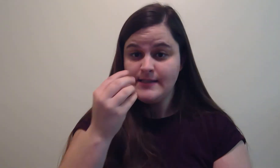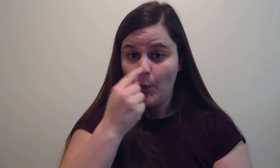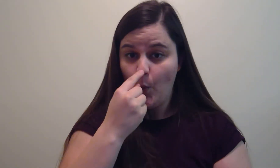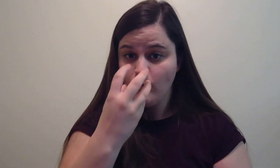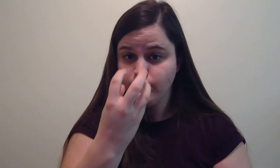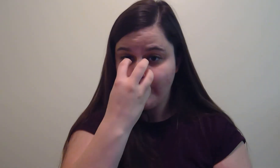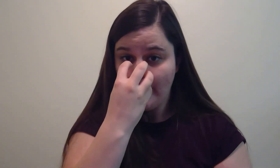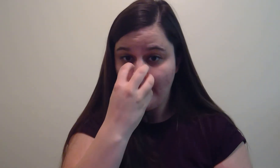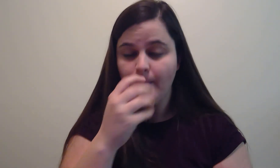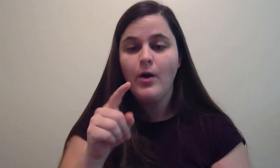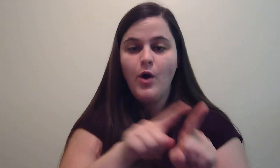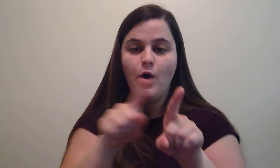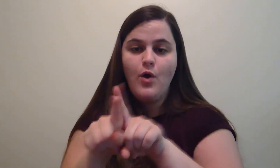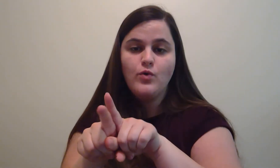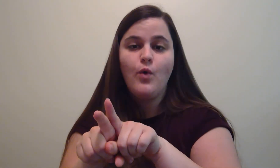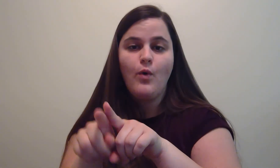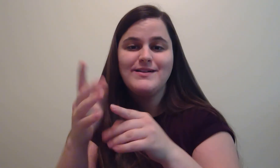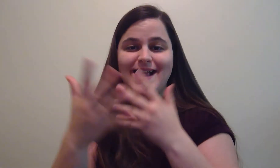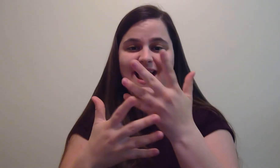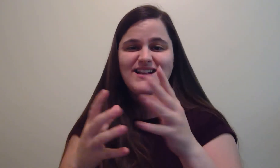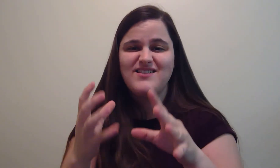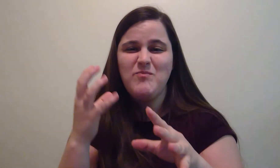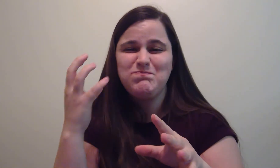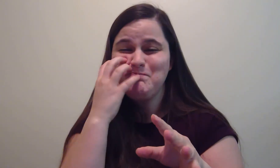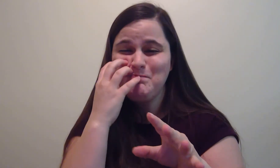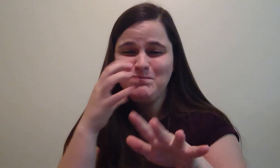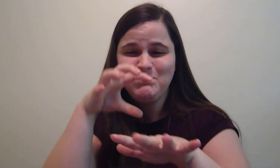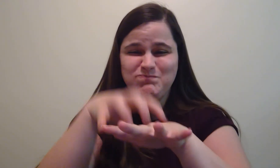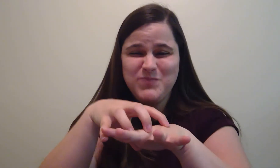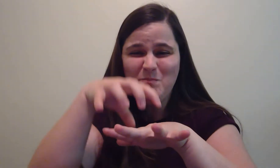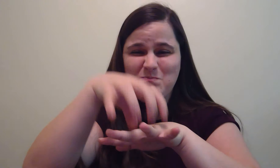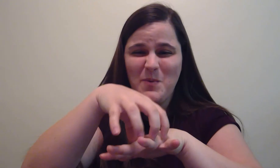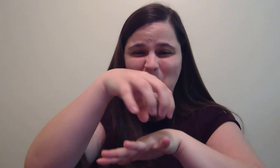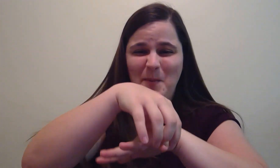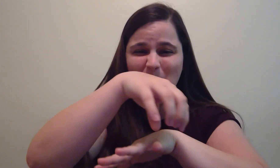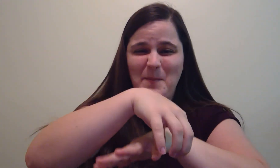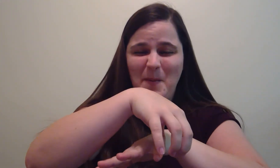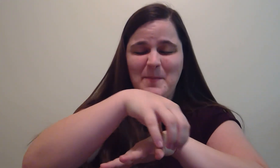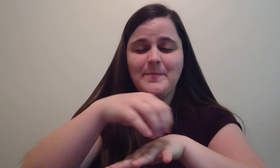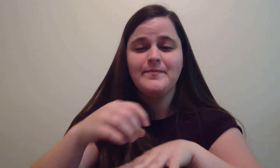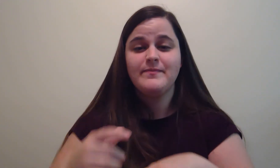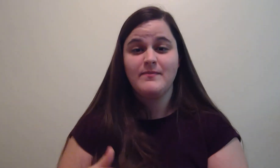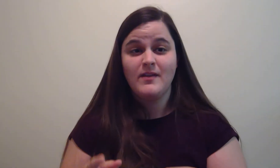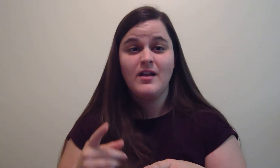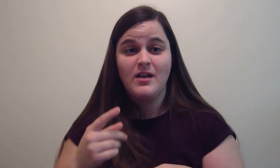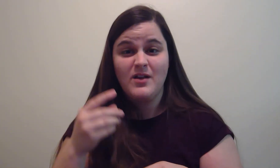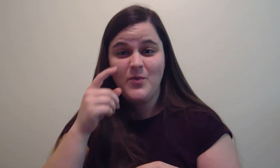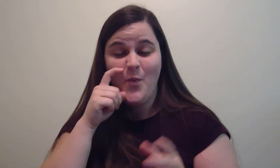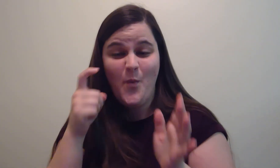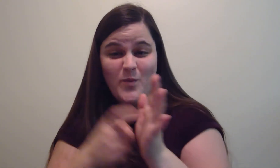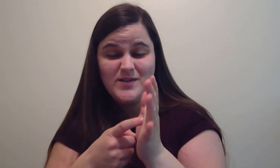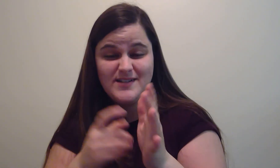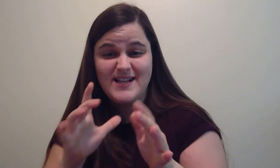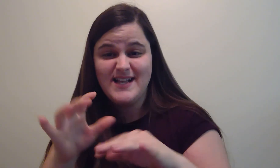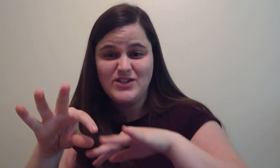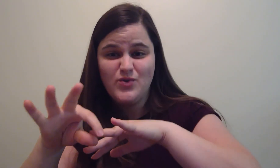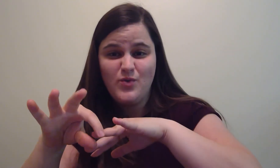Besides his meaty nose, he's also got big meaty hands. I suppose you'd noticed his hands regardless,